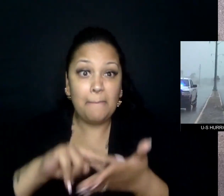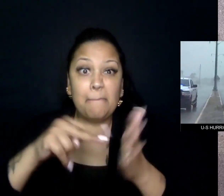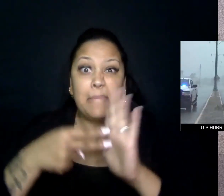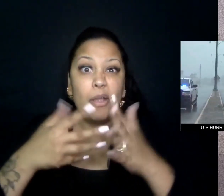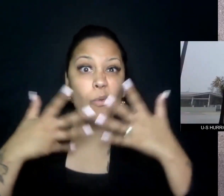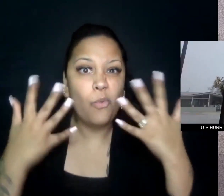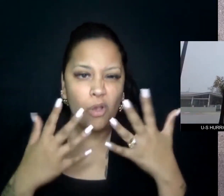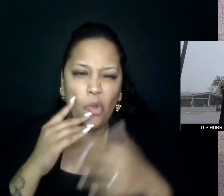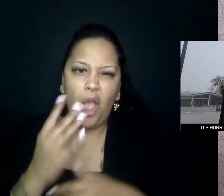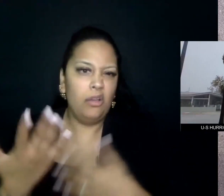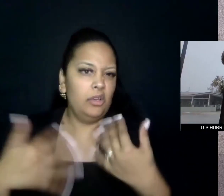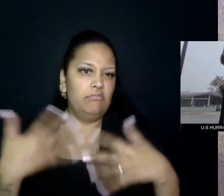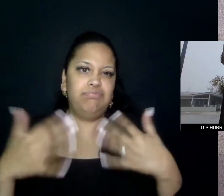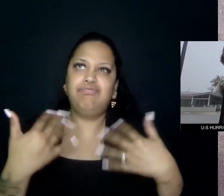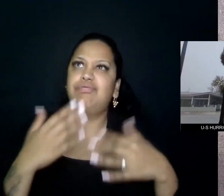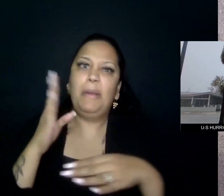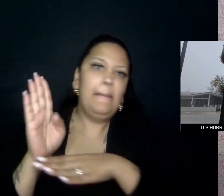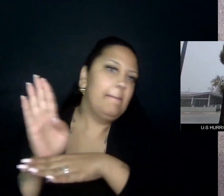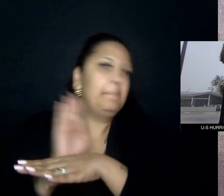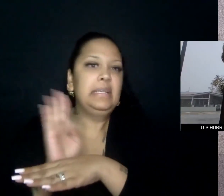and that means a busy hurricane season.